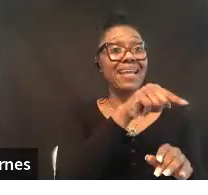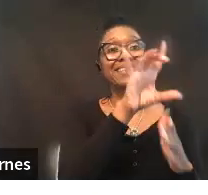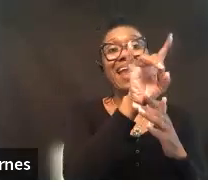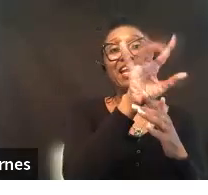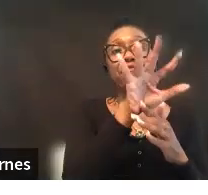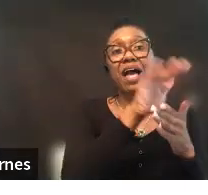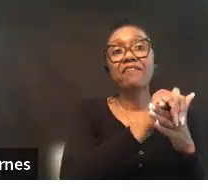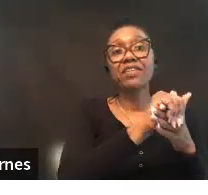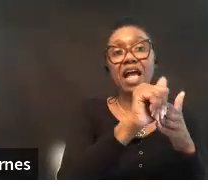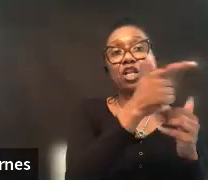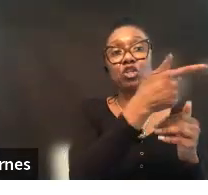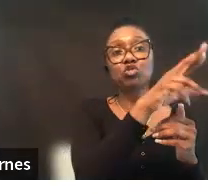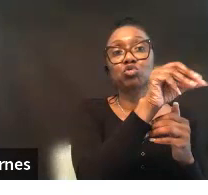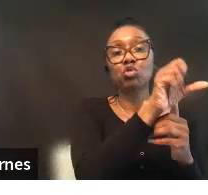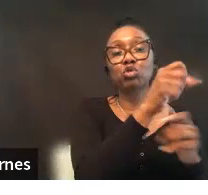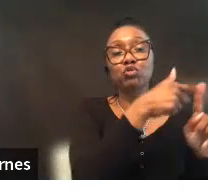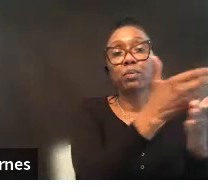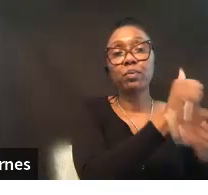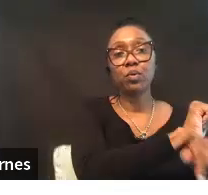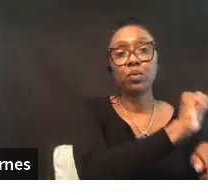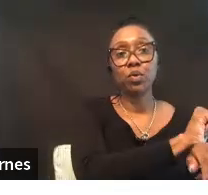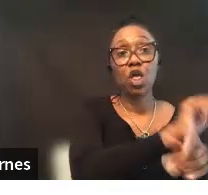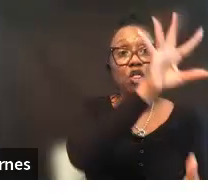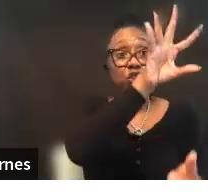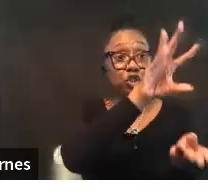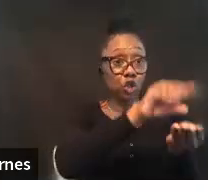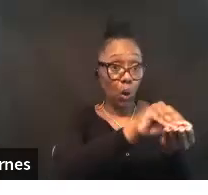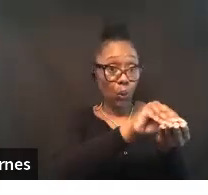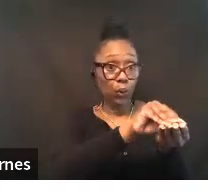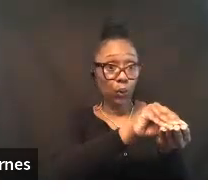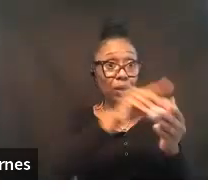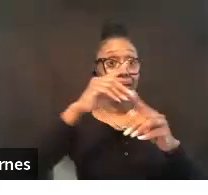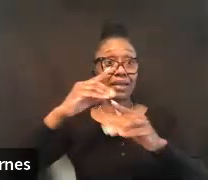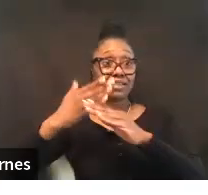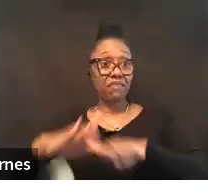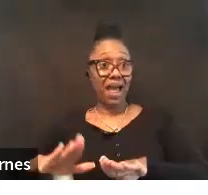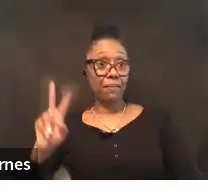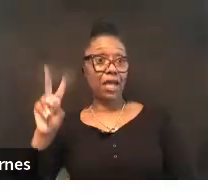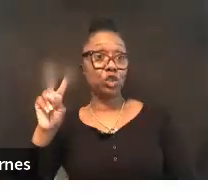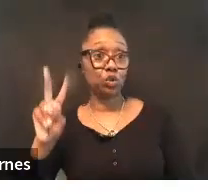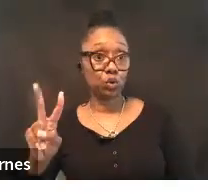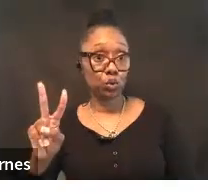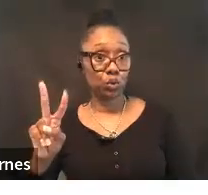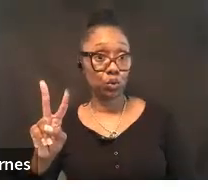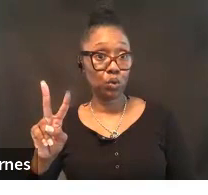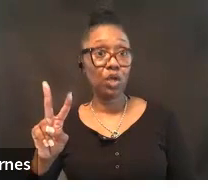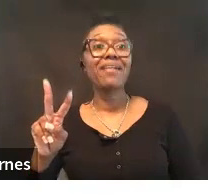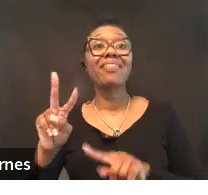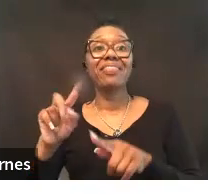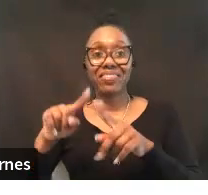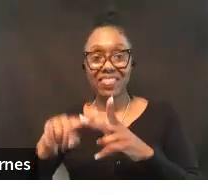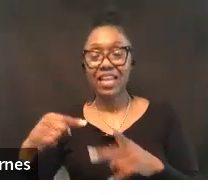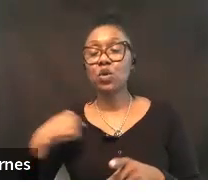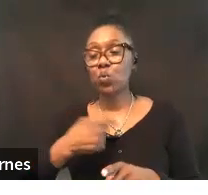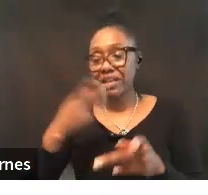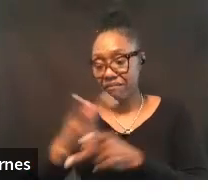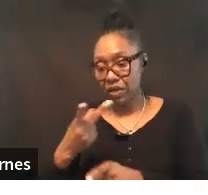That's sub total then this divided by 2 to determine the exact amount of what. And that payment will be for an individual.